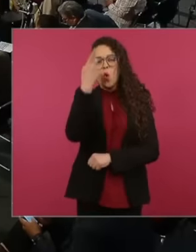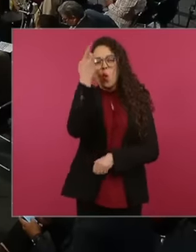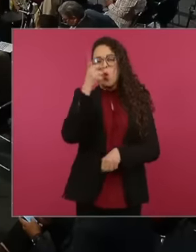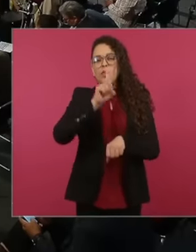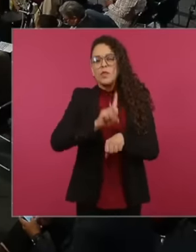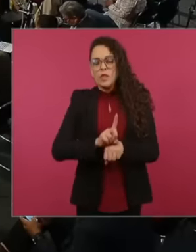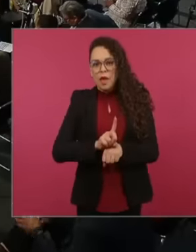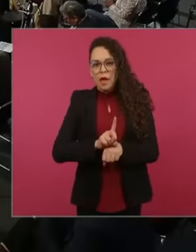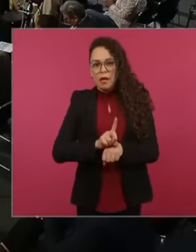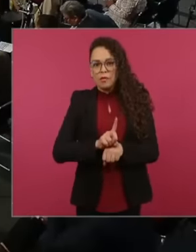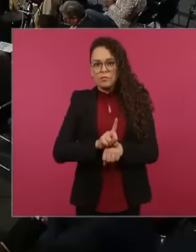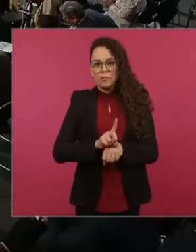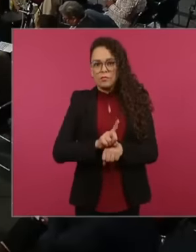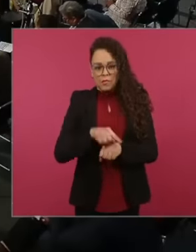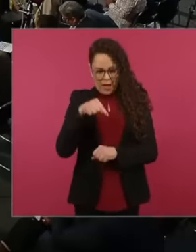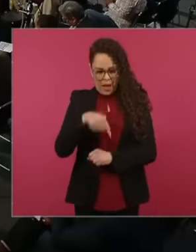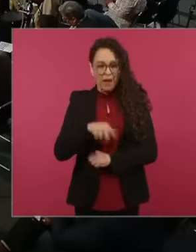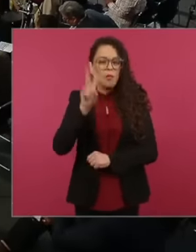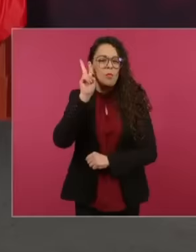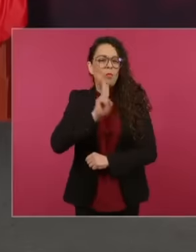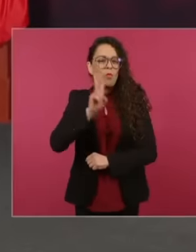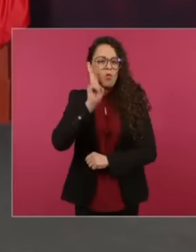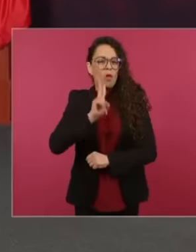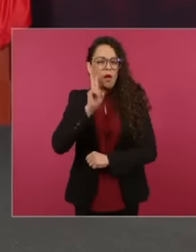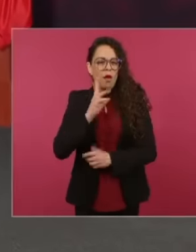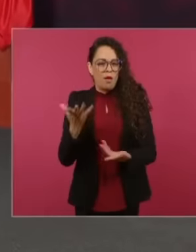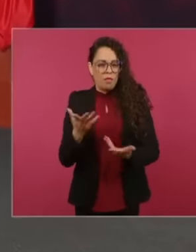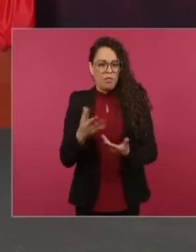allow the